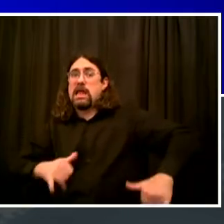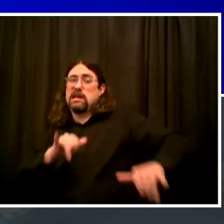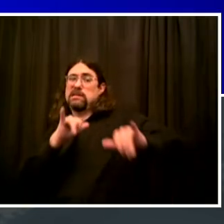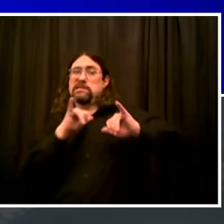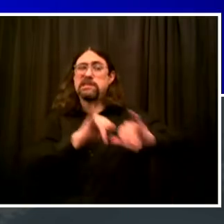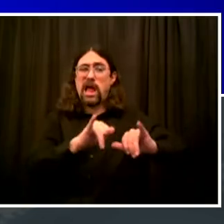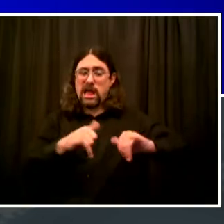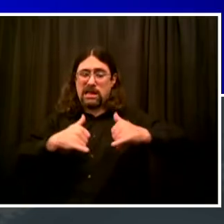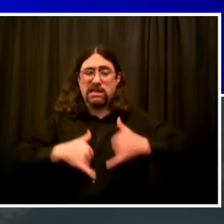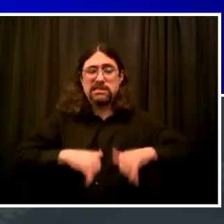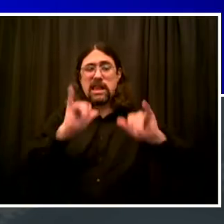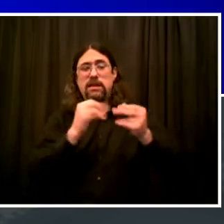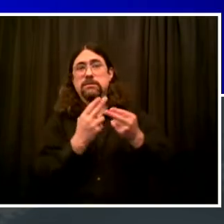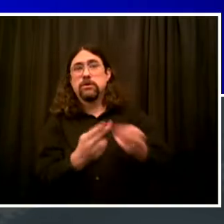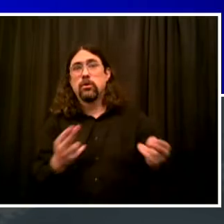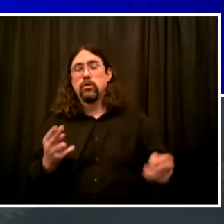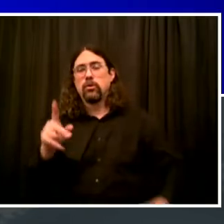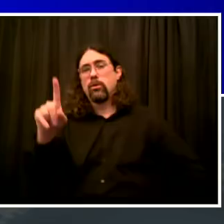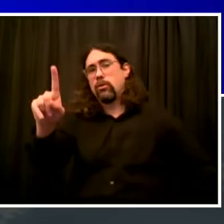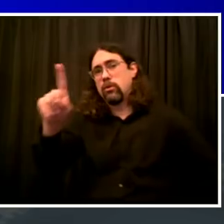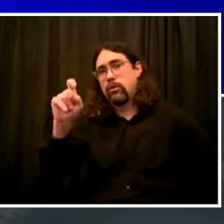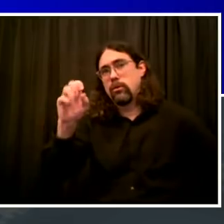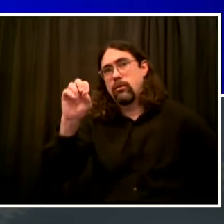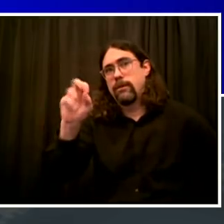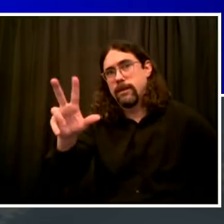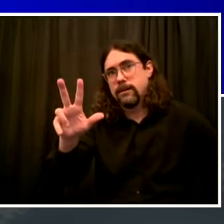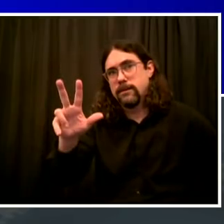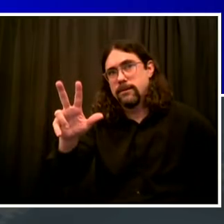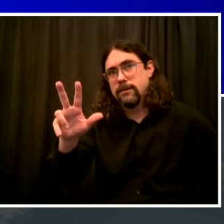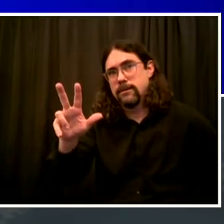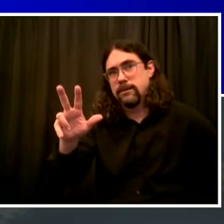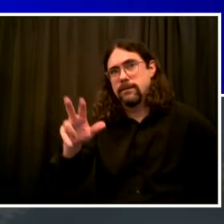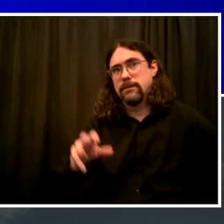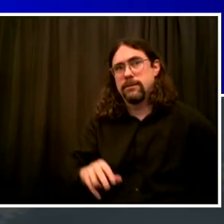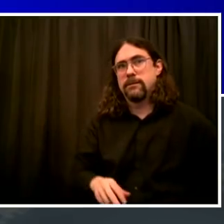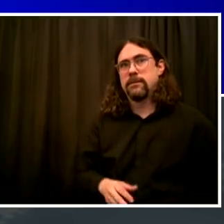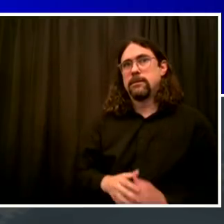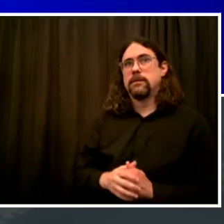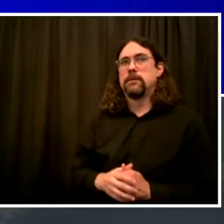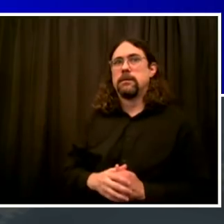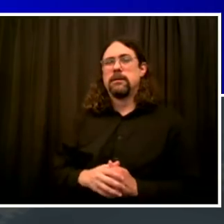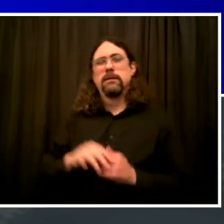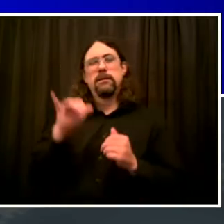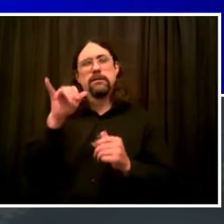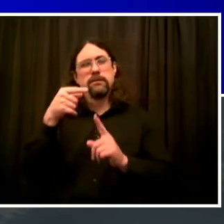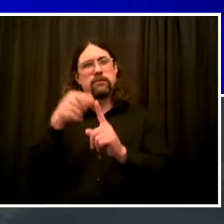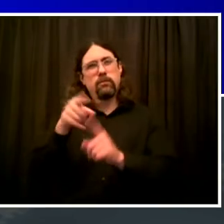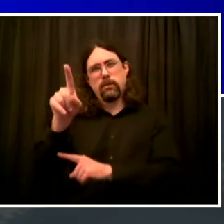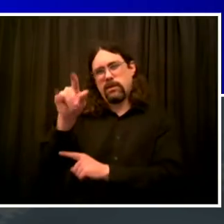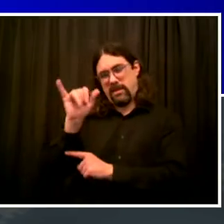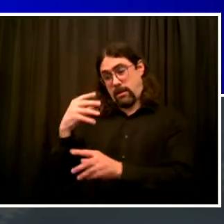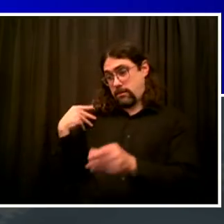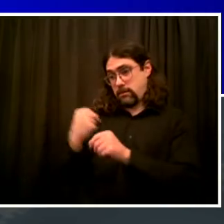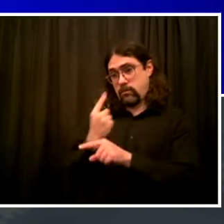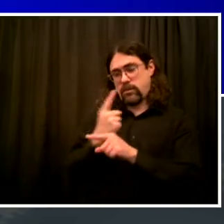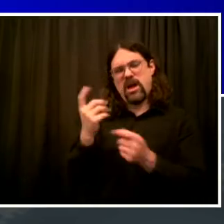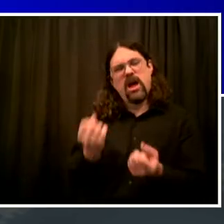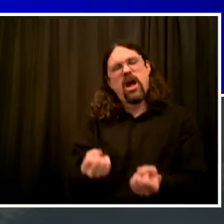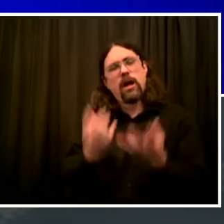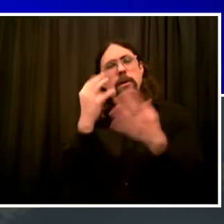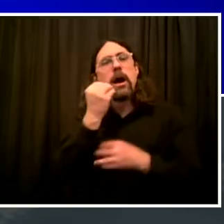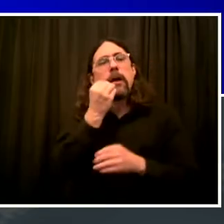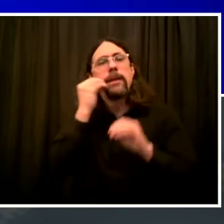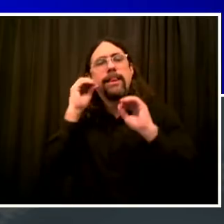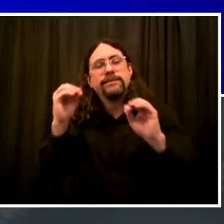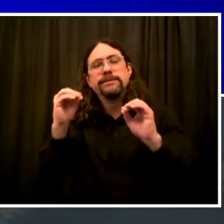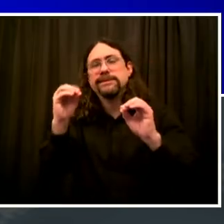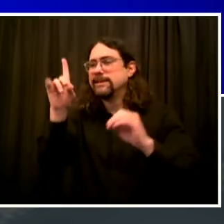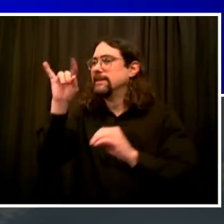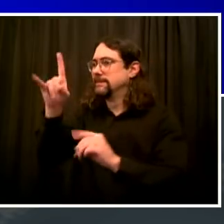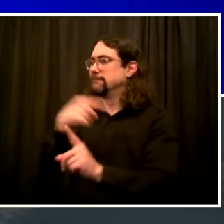THAT STAYEDIN